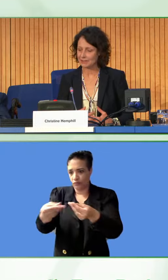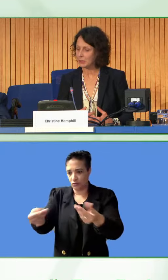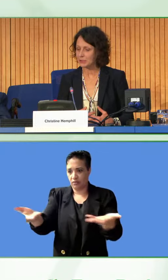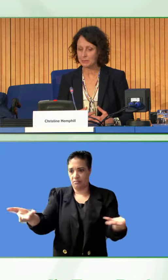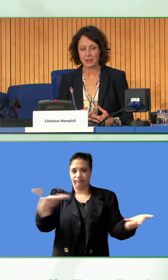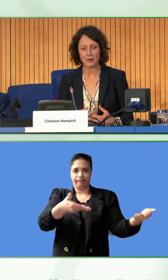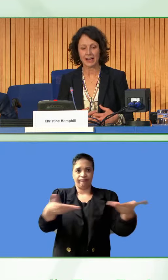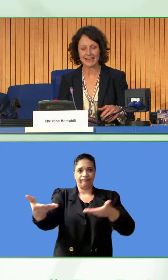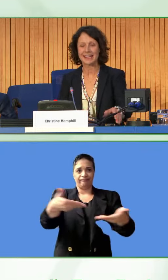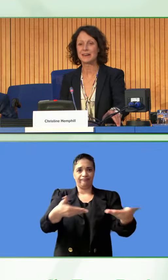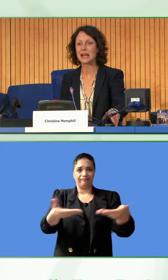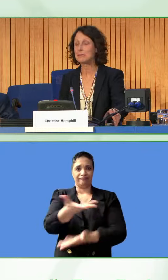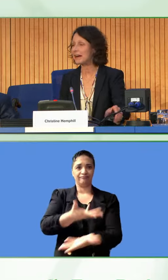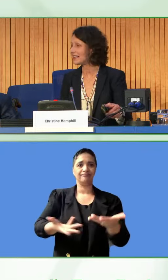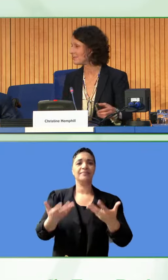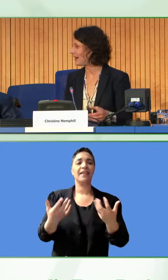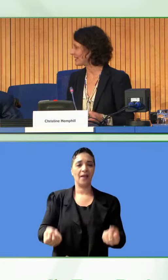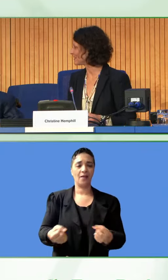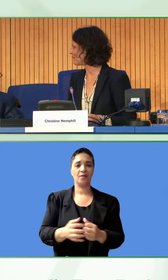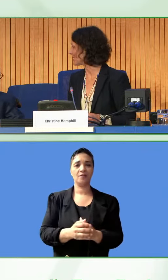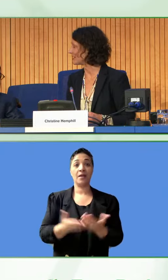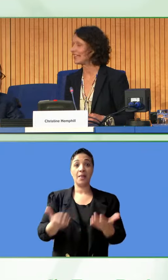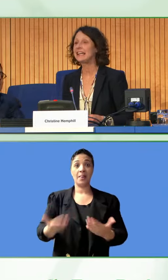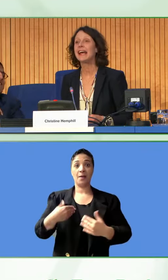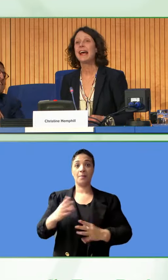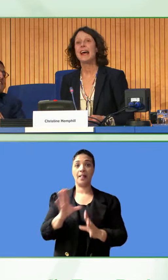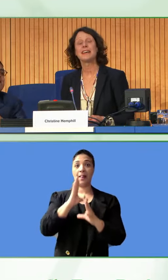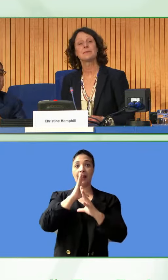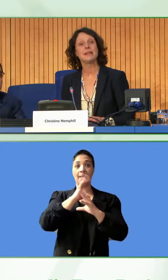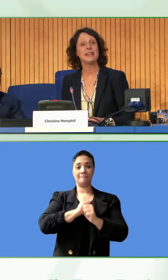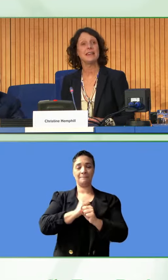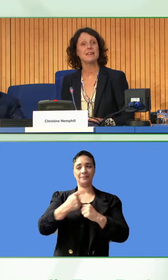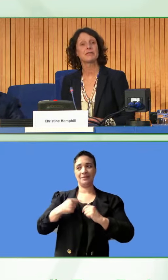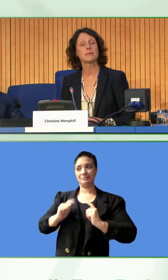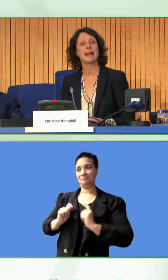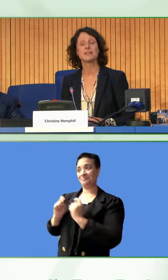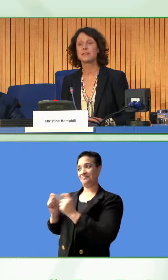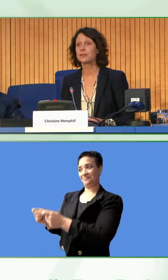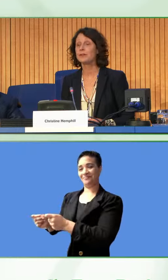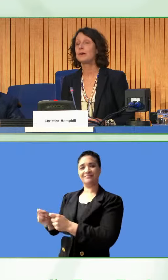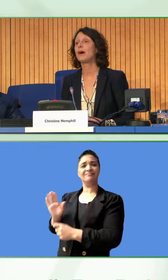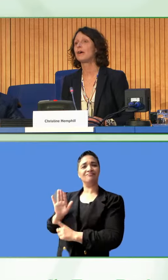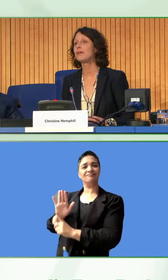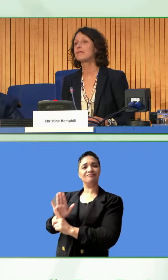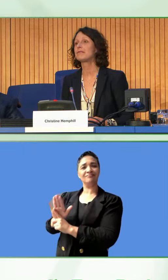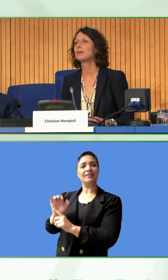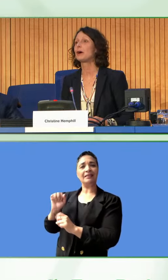I'm going to be quiet and pass back to my colleague, as we hear from our two overall